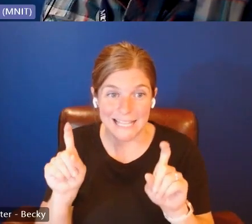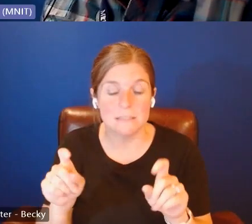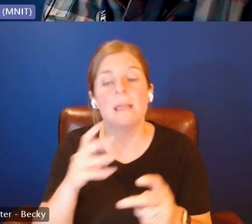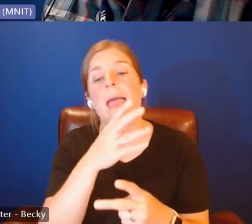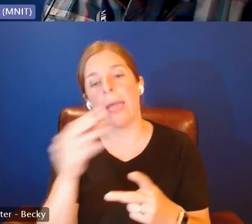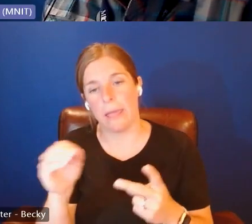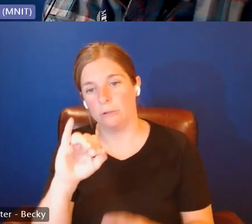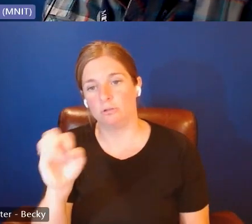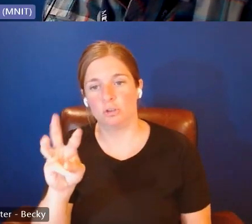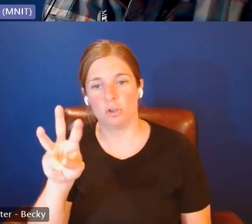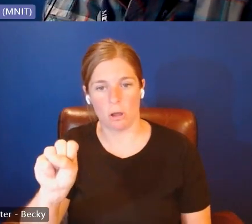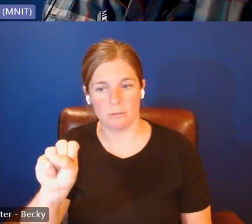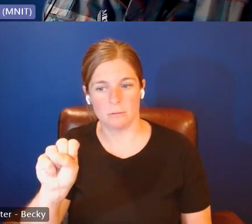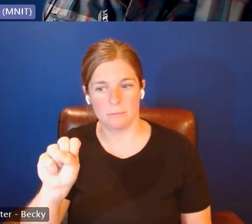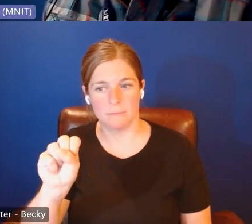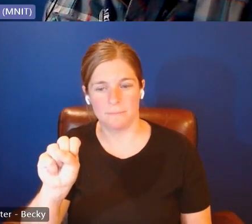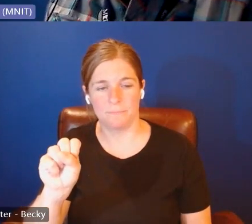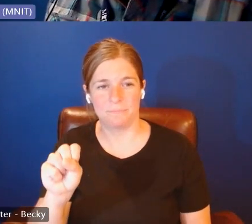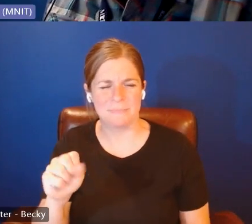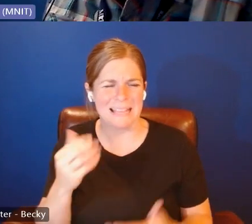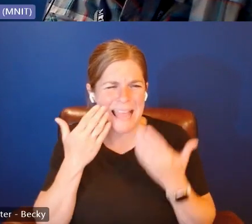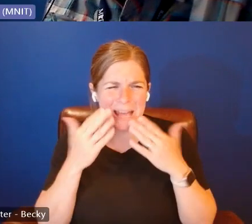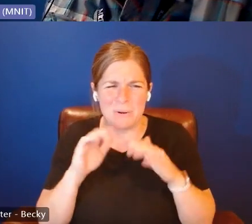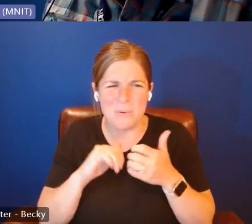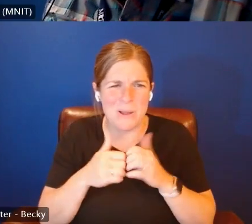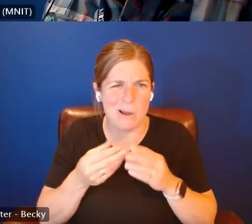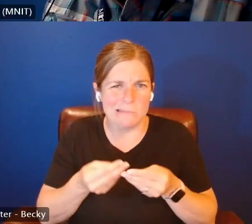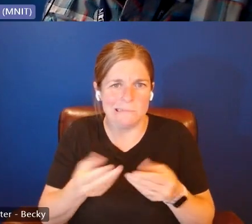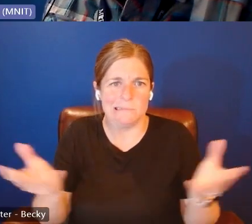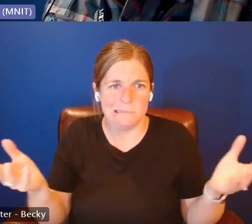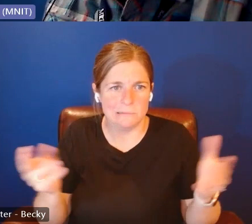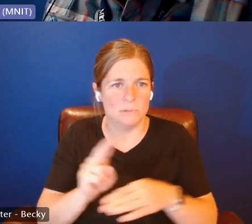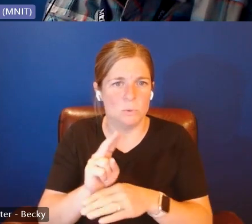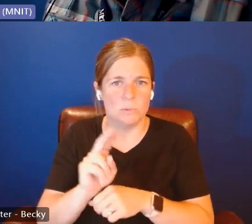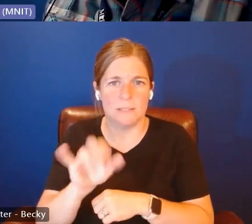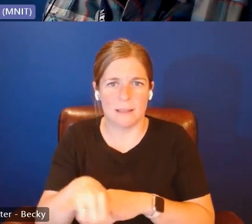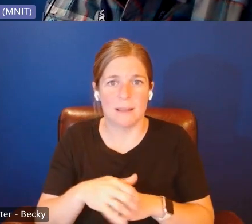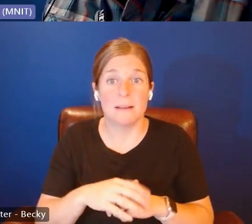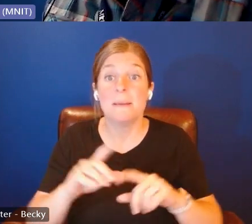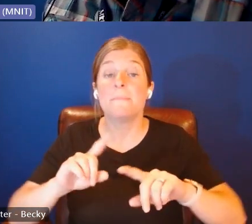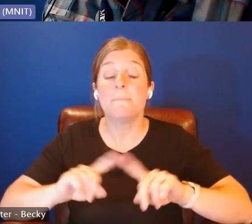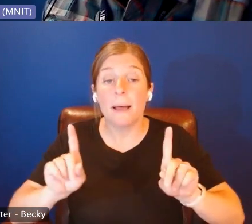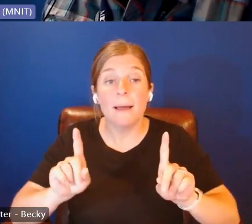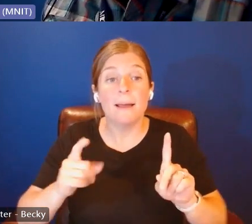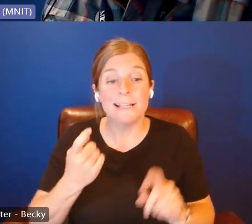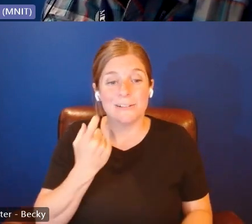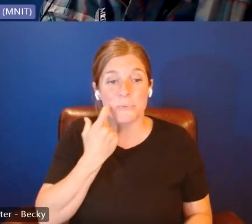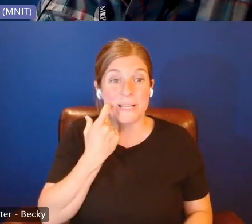I'm not entirely sure about how that's distributed. I just recently got access to JAWS,